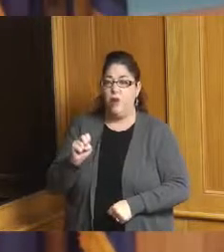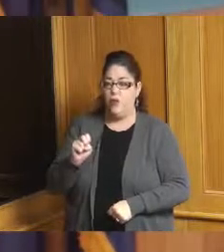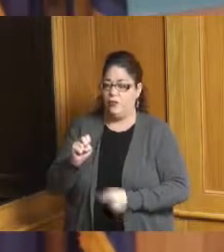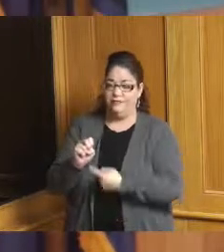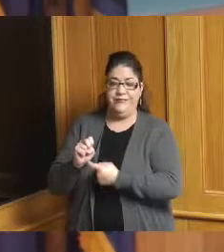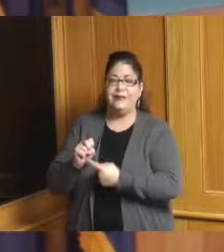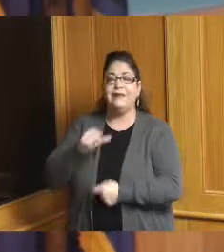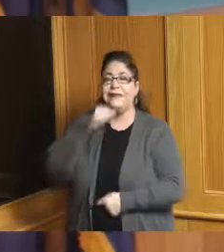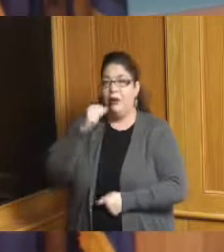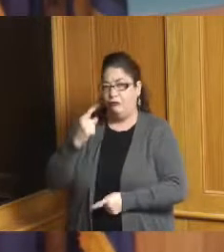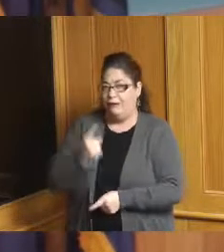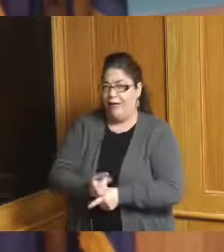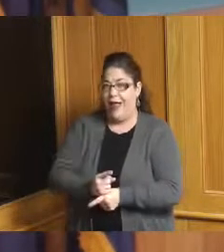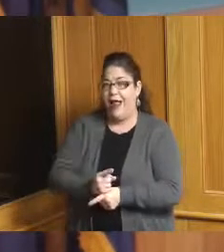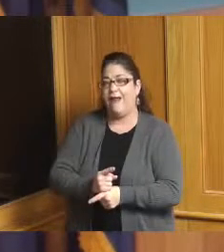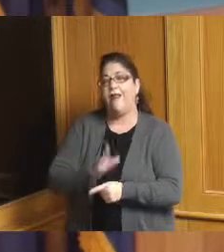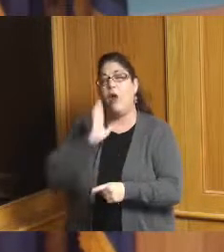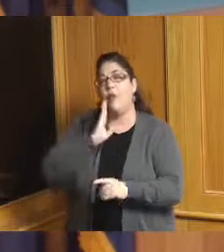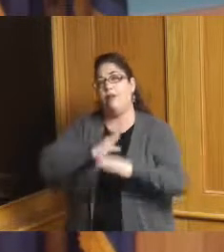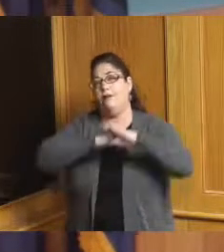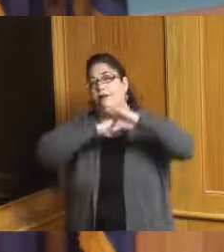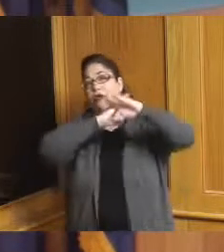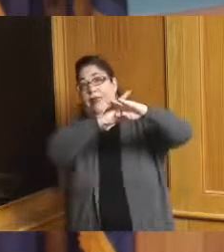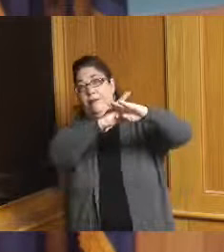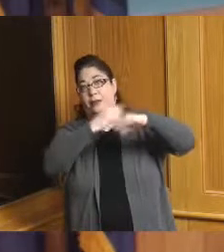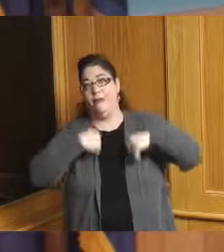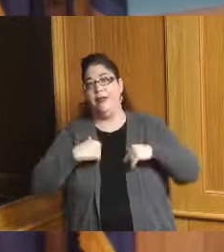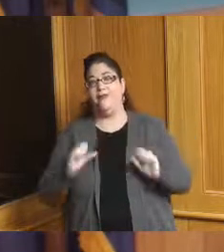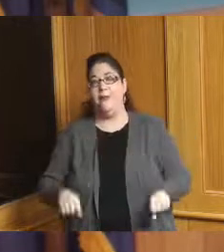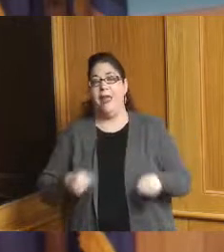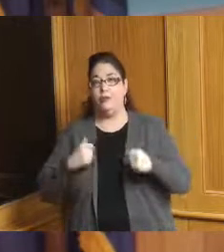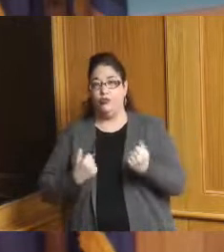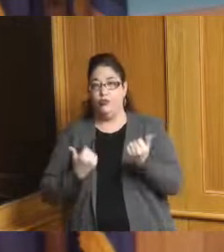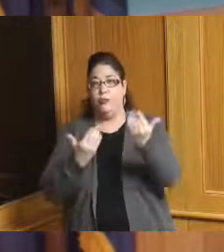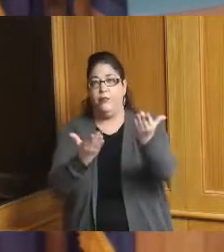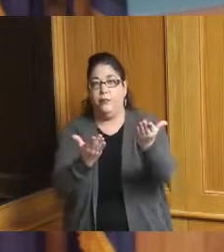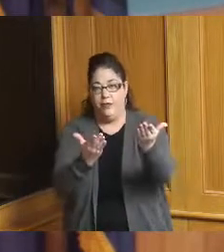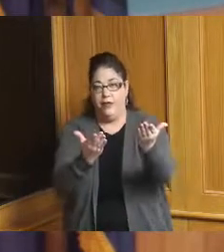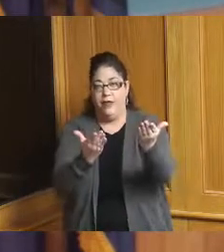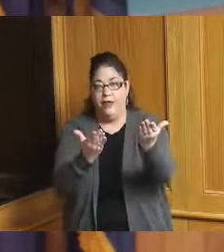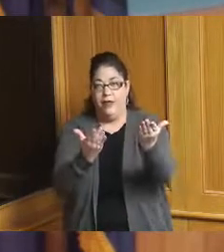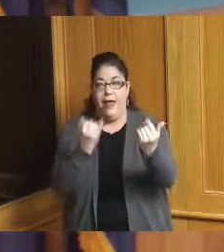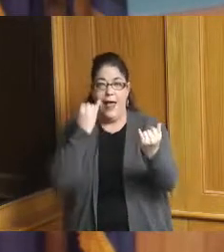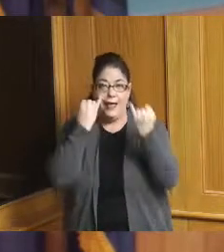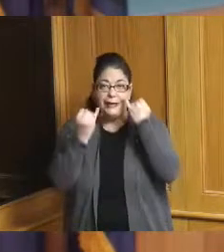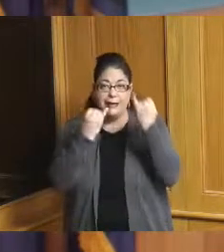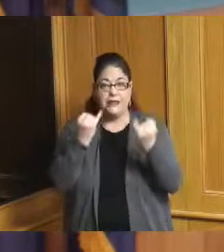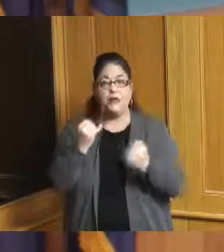or potentially muzzled me from being able to put issues forward and speak out and I